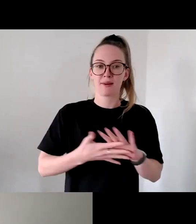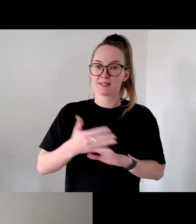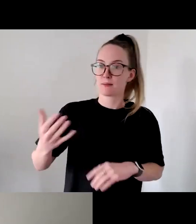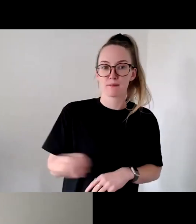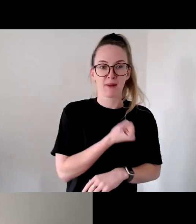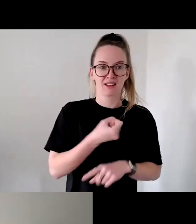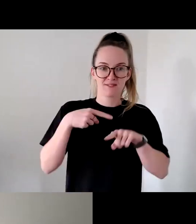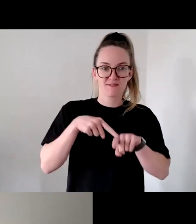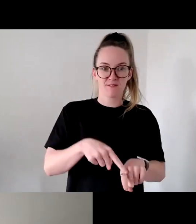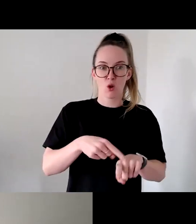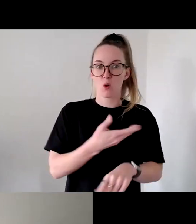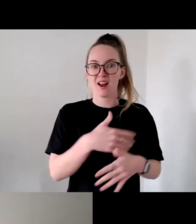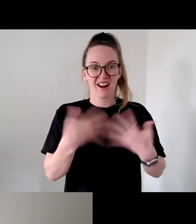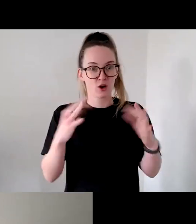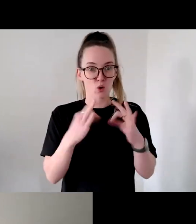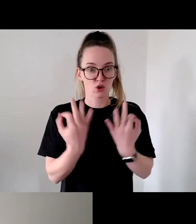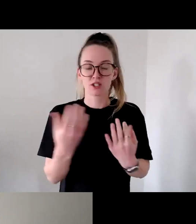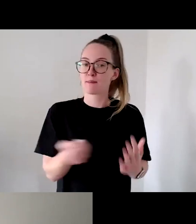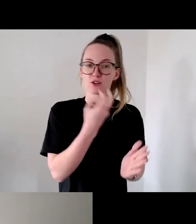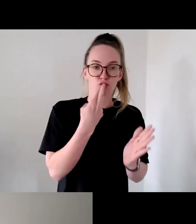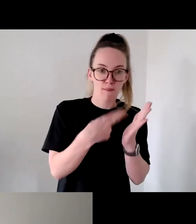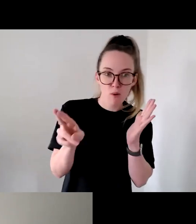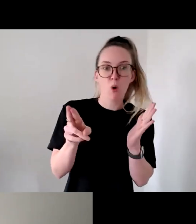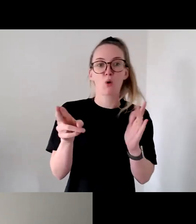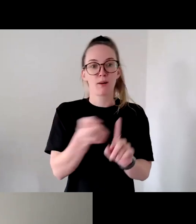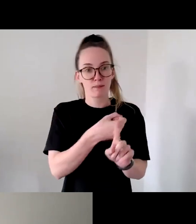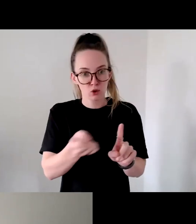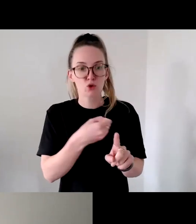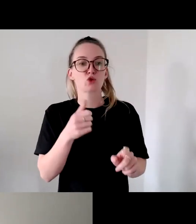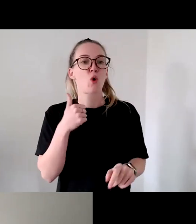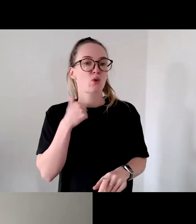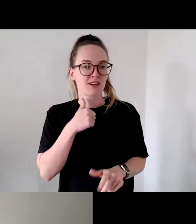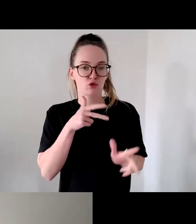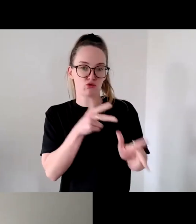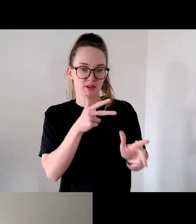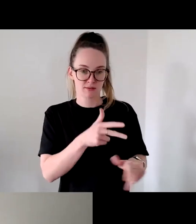and address any harassment and abuse taking place on projects. I would like to note that